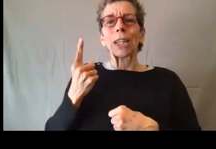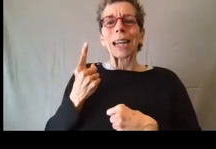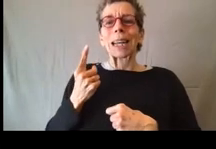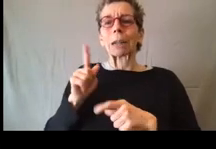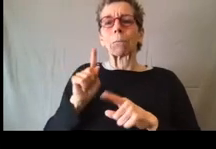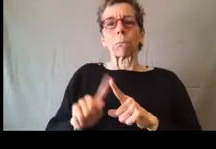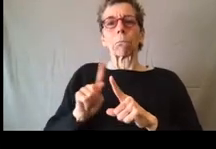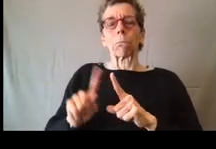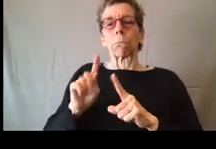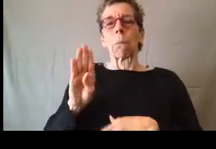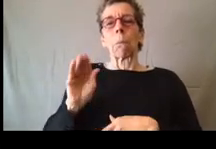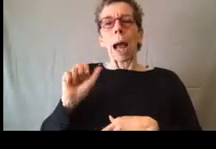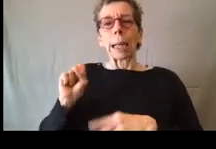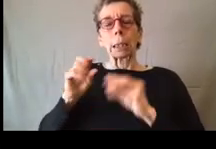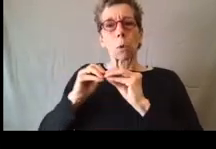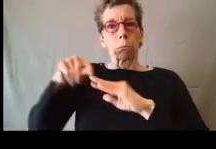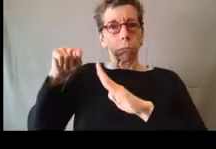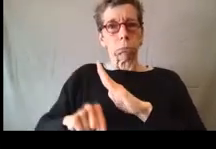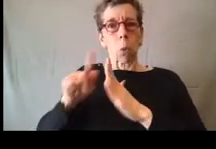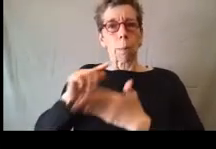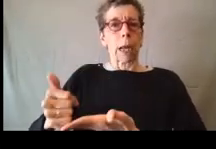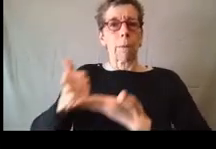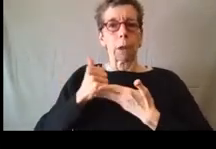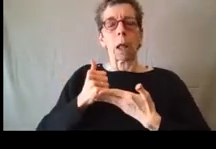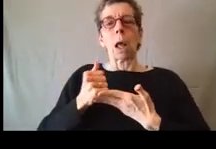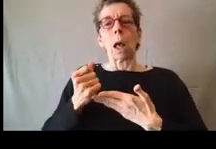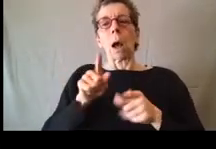would also be helpful. So would understanding the durability of those changes, if there